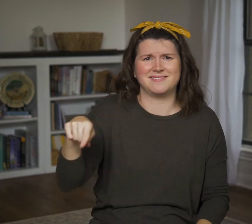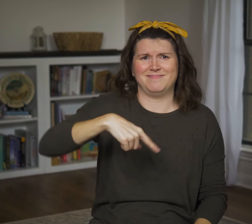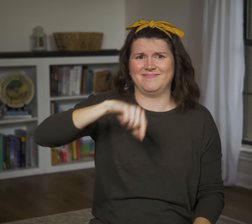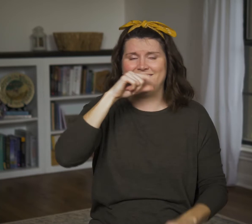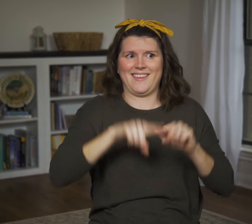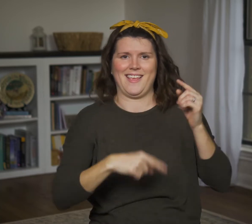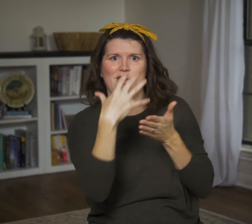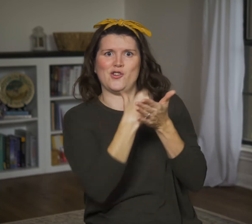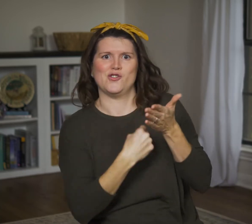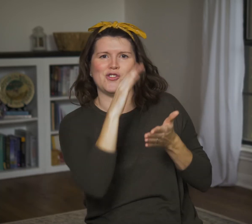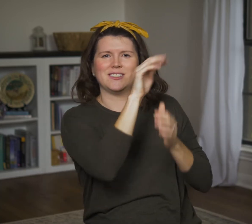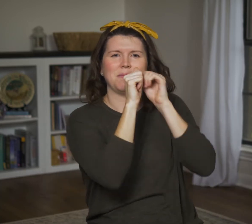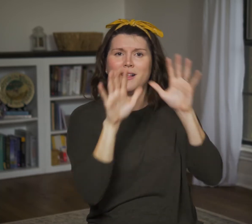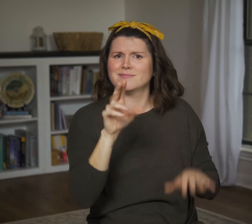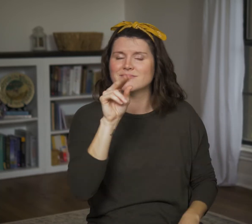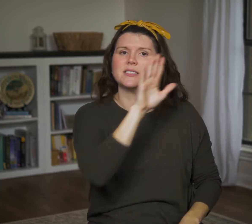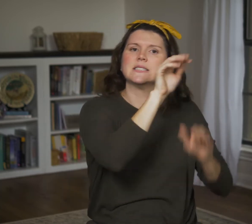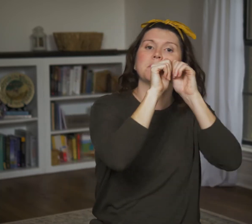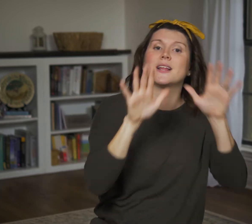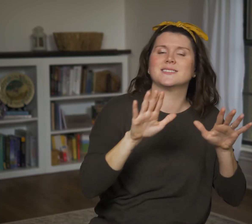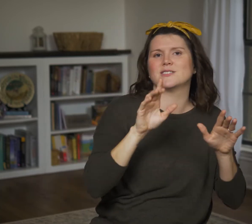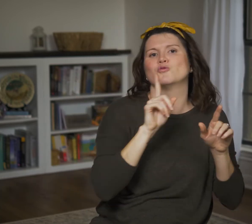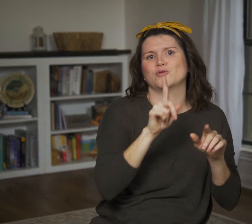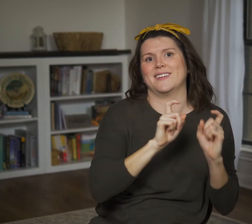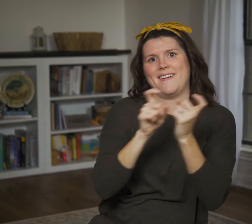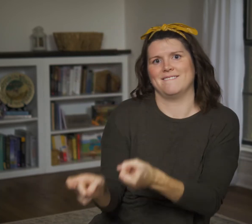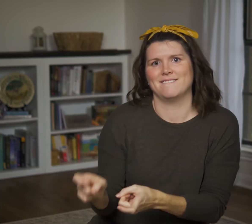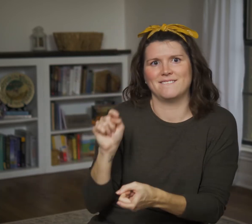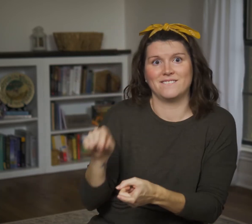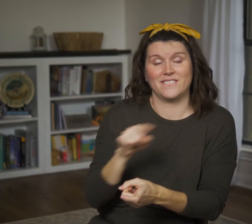We can’t earn His blessings; they’re a gift